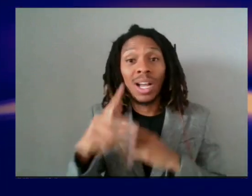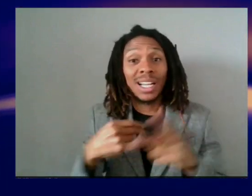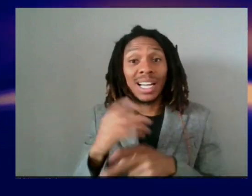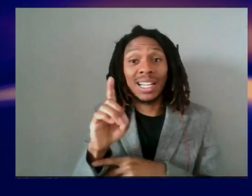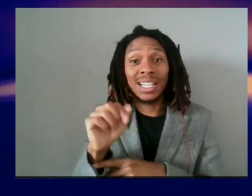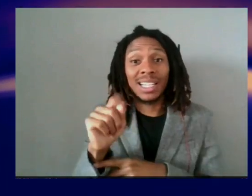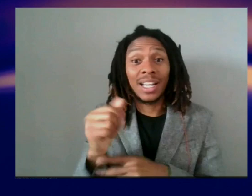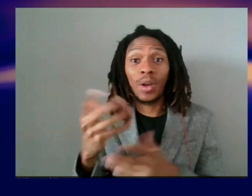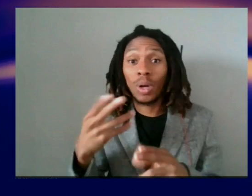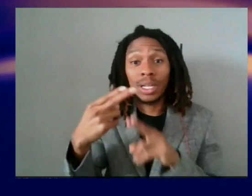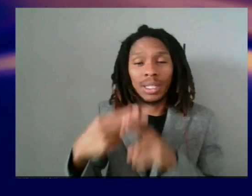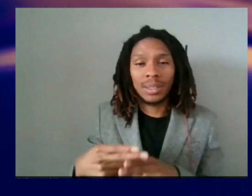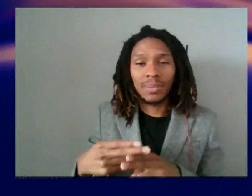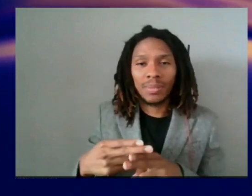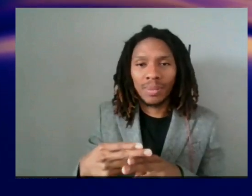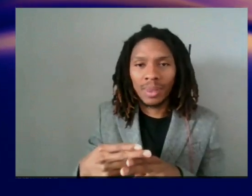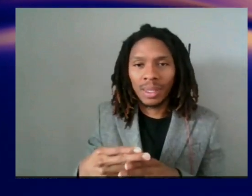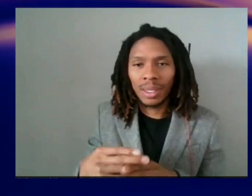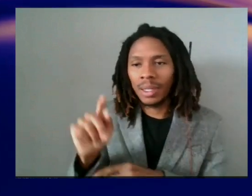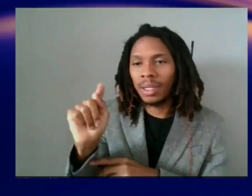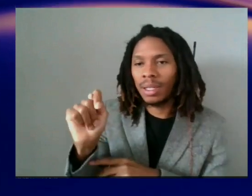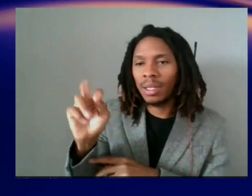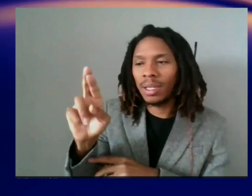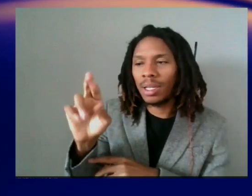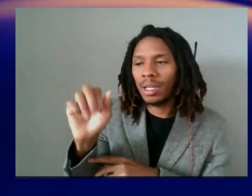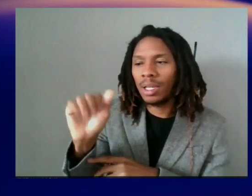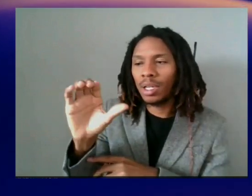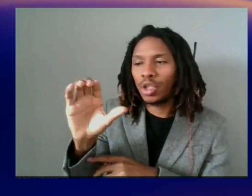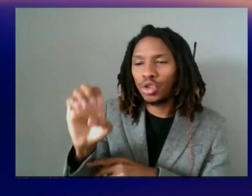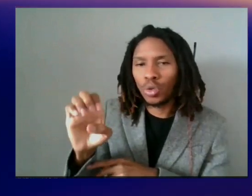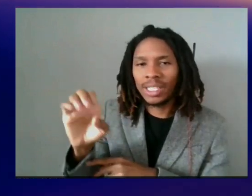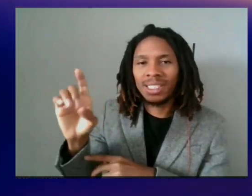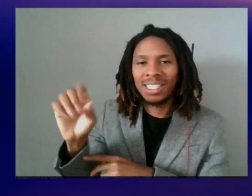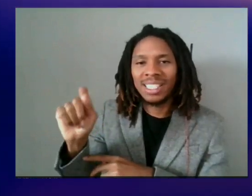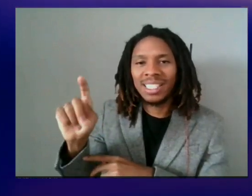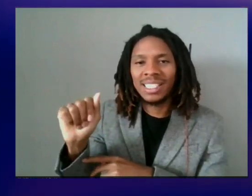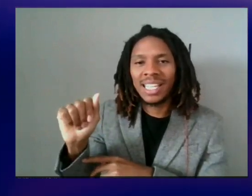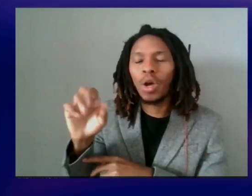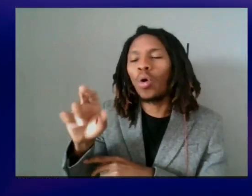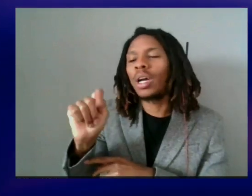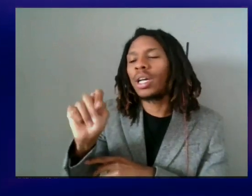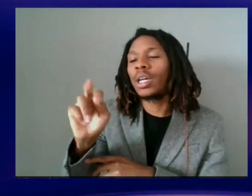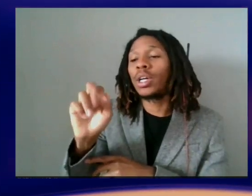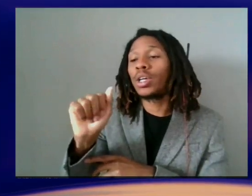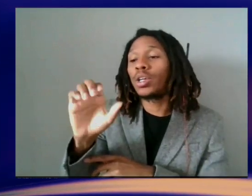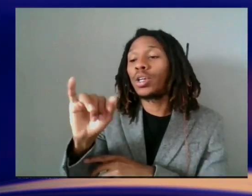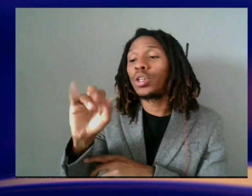is called trace data or tracing data and we've added or extended OpenSearch